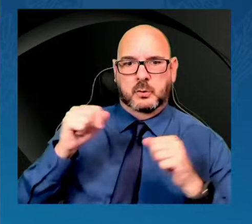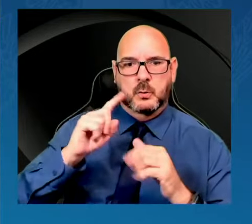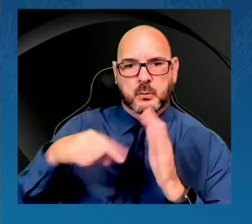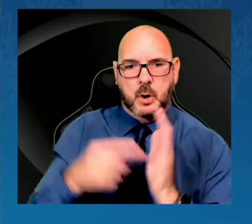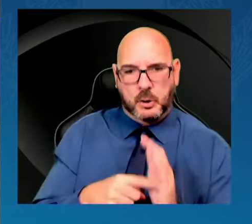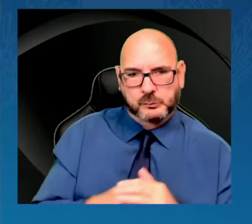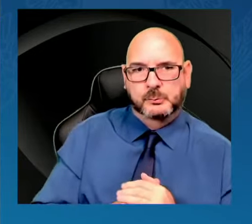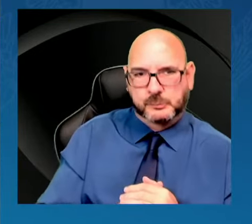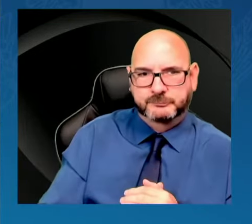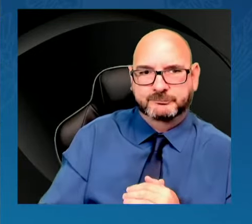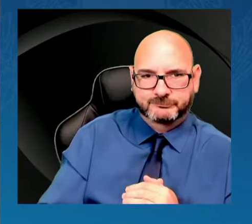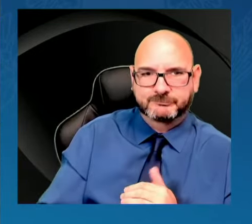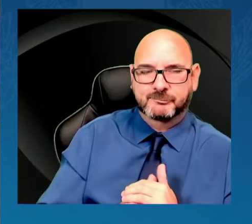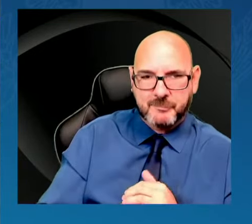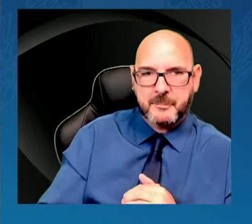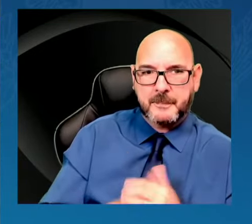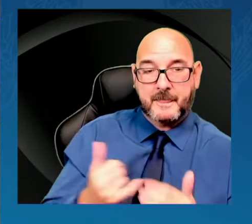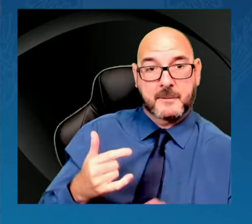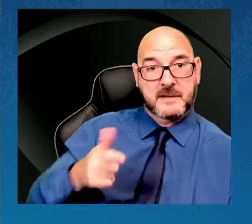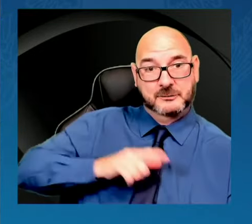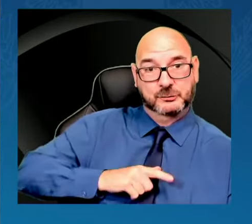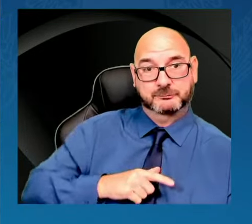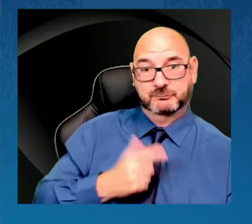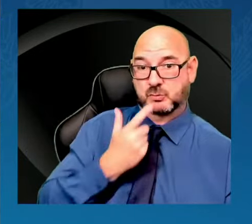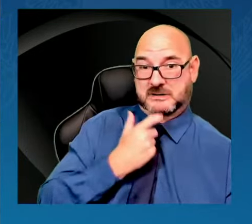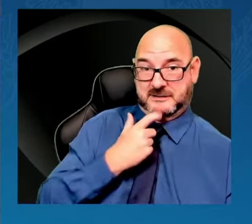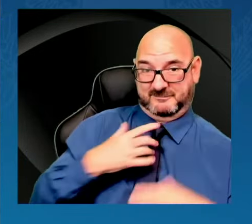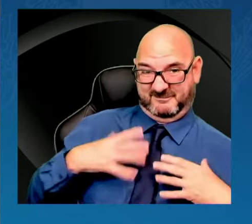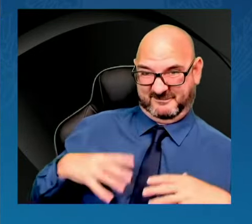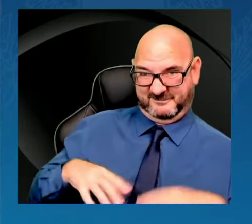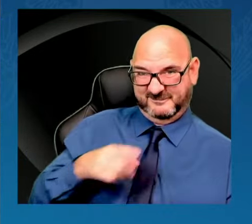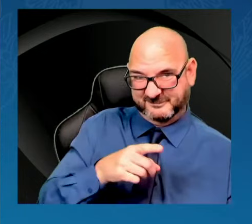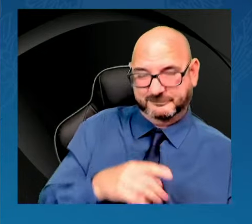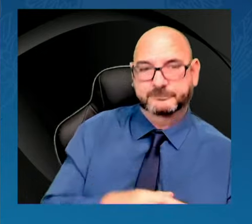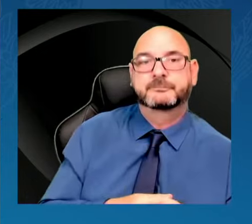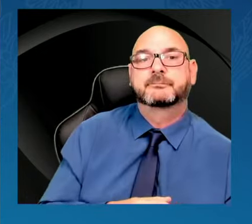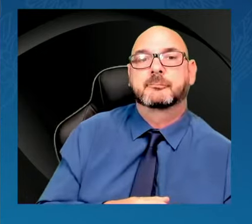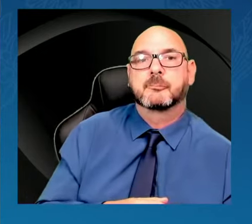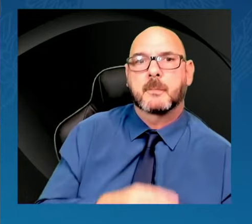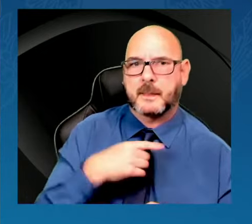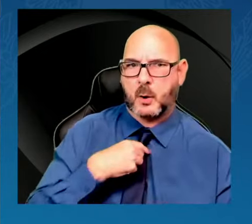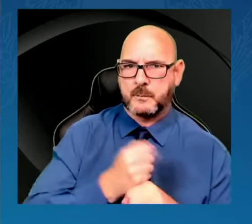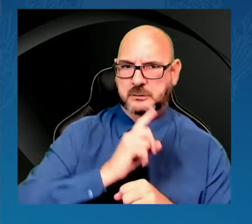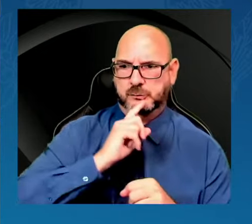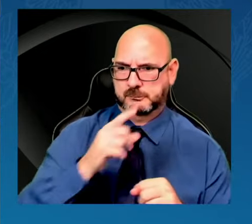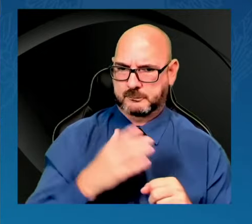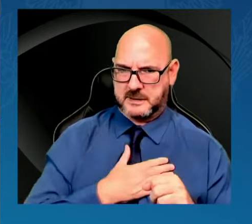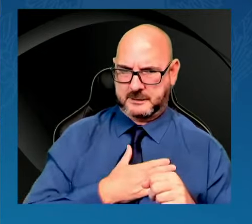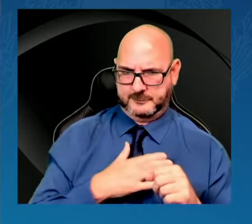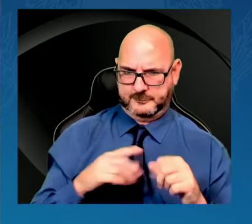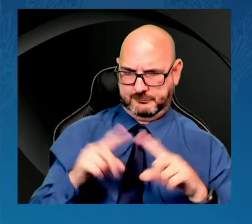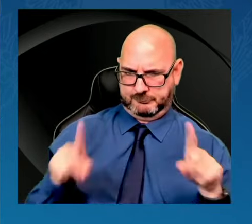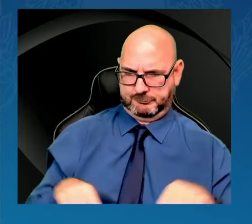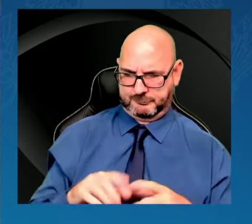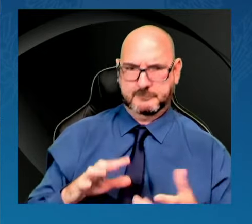We have our note cards to make sure we don't mess up. Ms. Digiulian: Highlight it. Representative Pettersen: